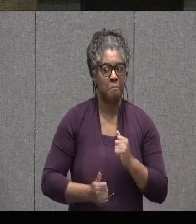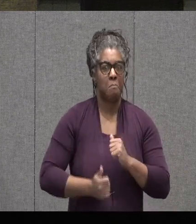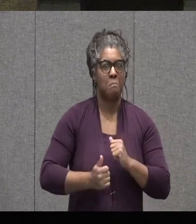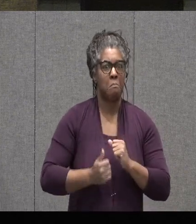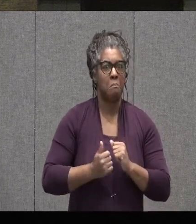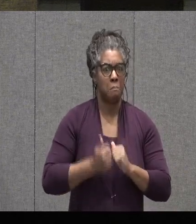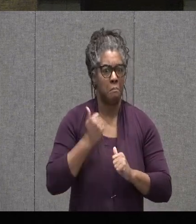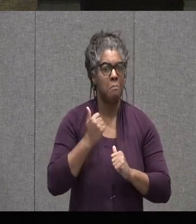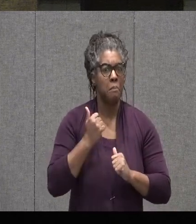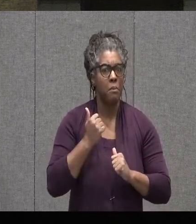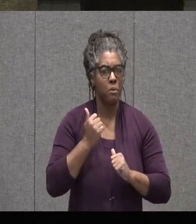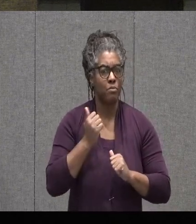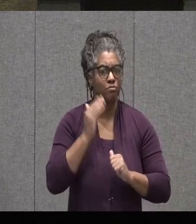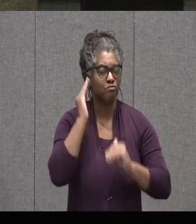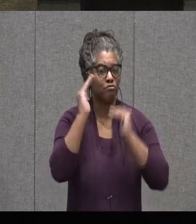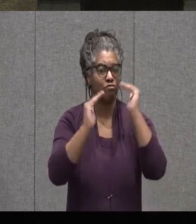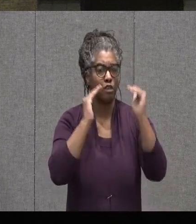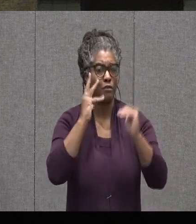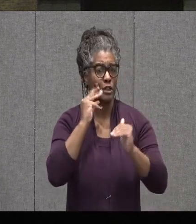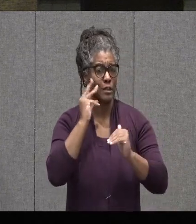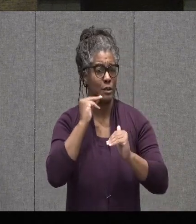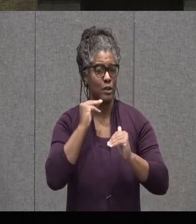What are some jobs that you might want to have?